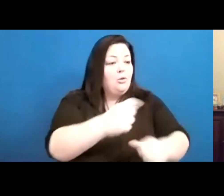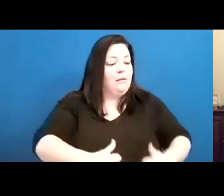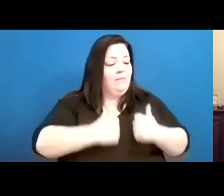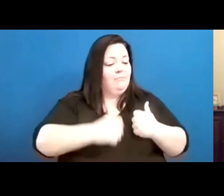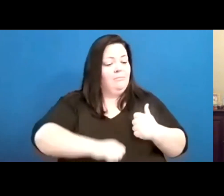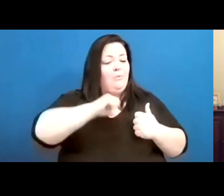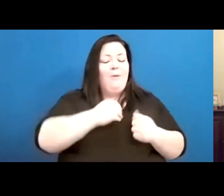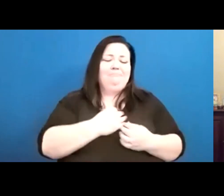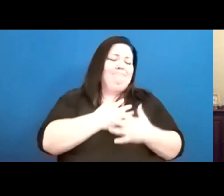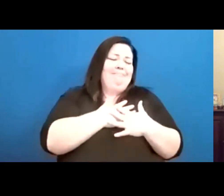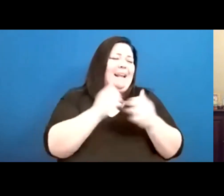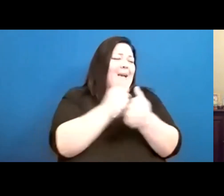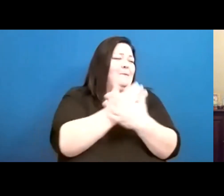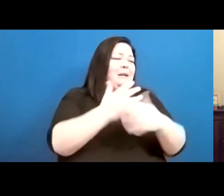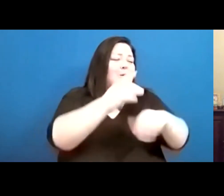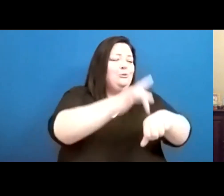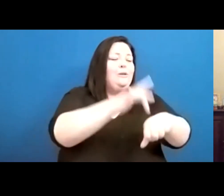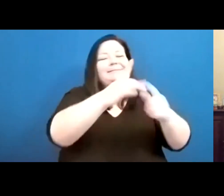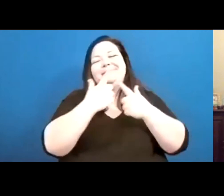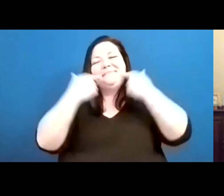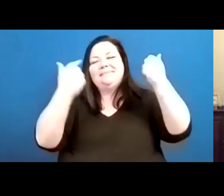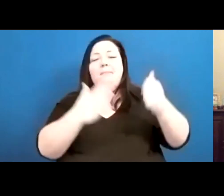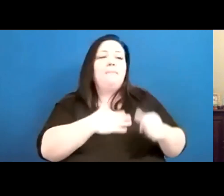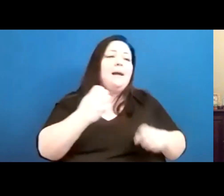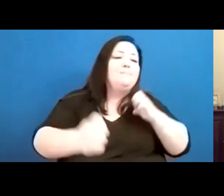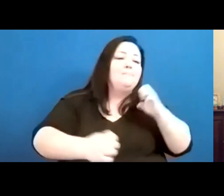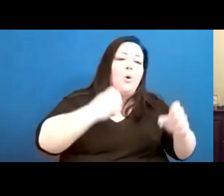everything you touch. My emotions amuse but never exhaust you.